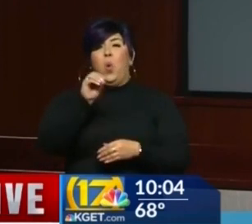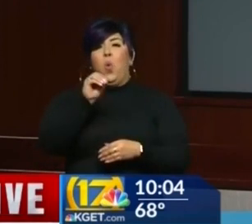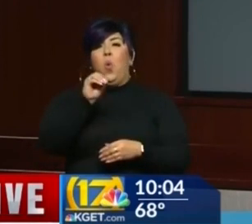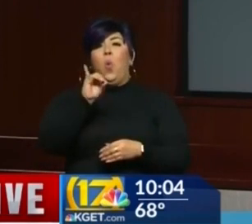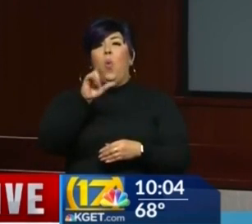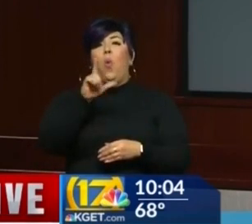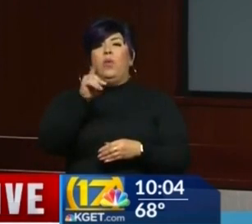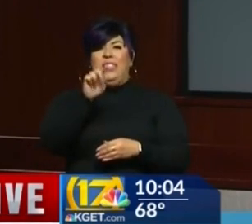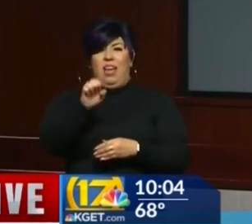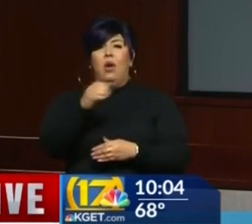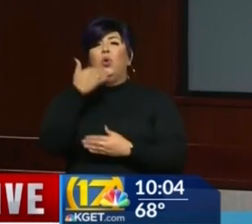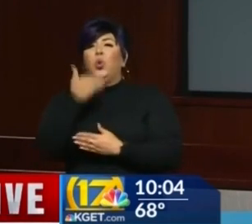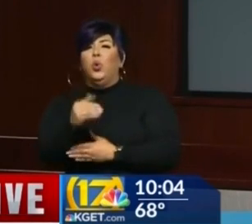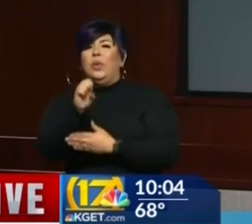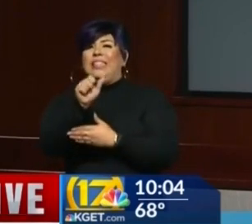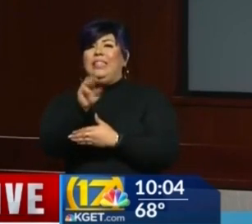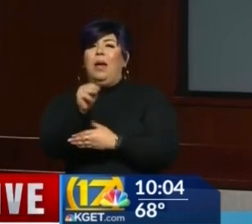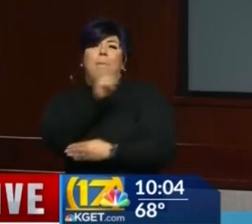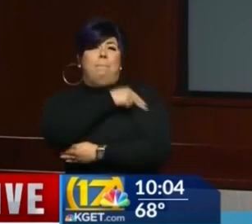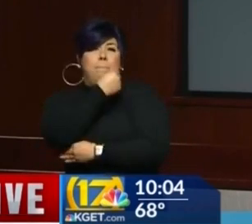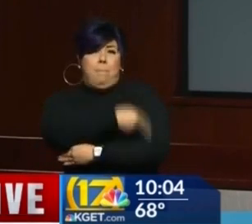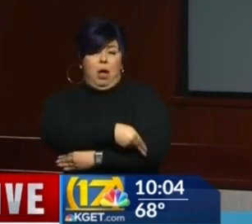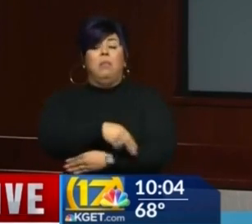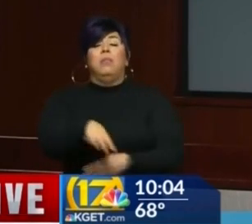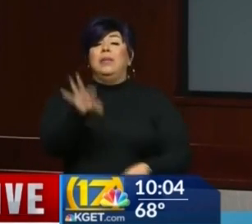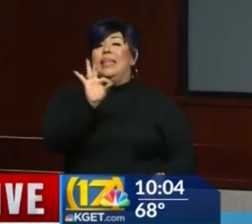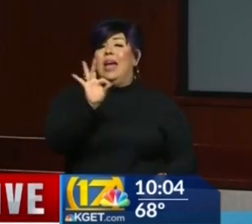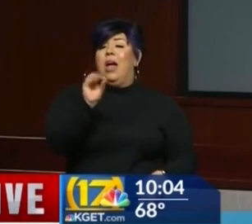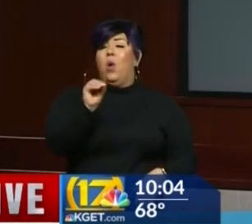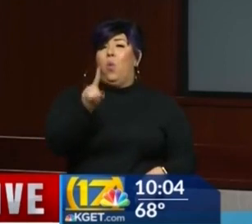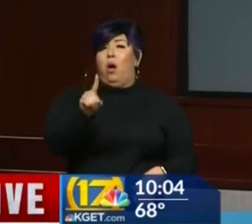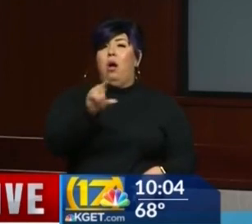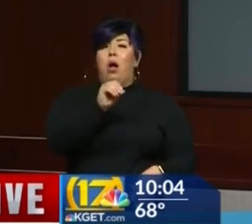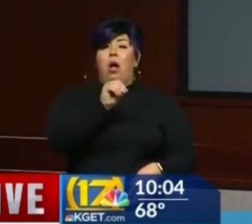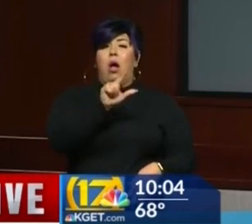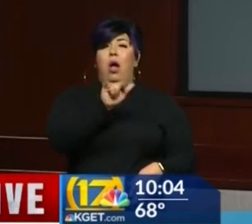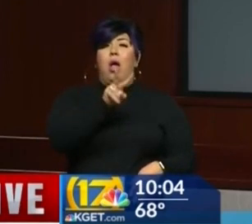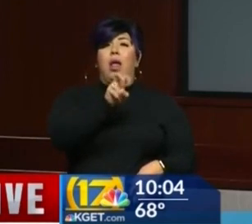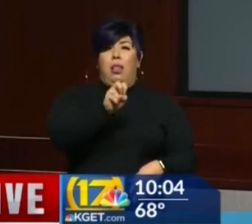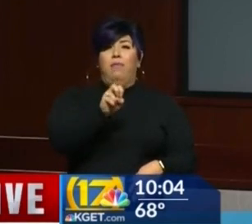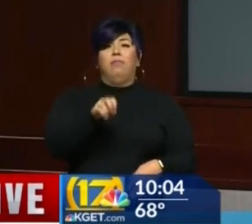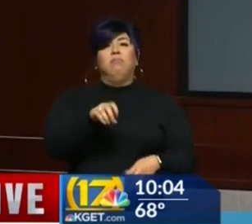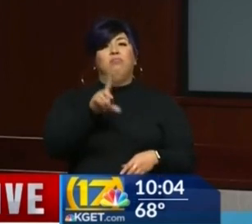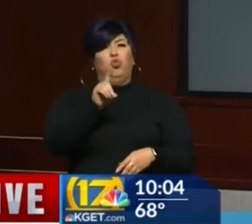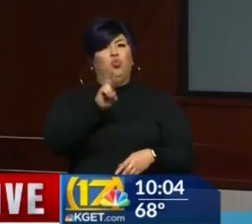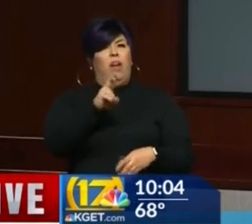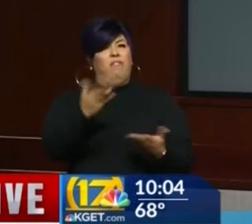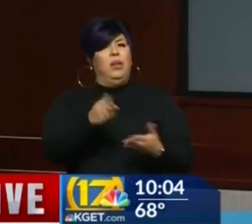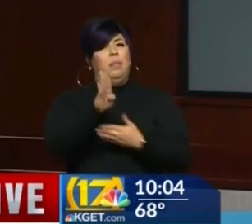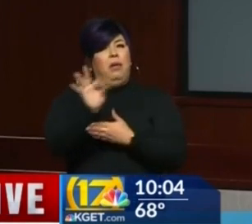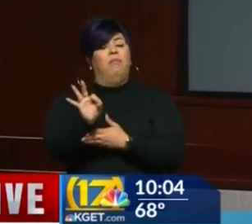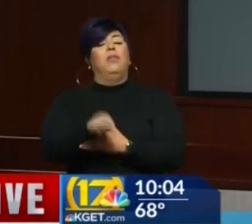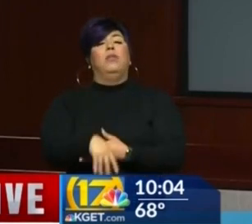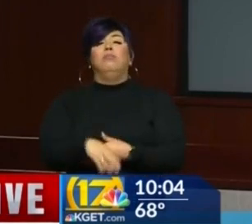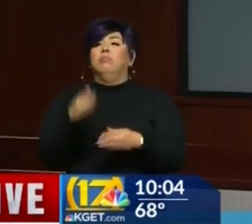TUESDAY THROUGH SATURDAY 7 AM TO 7 PM AND WE ALSO HAVE A LOCATION AT THE GOOD SAMARITAN